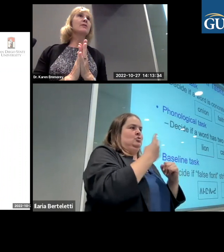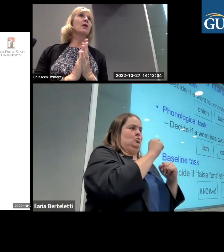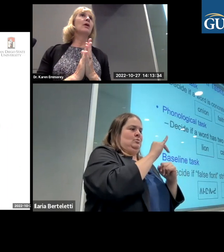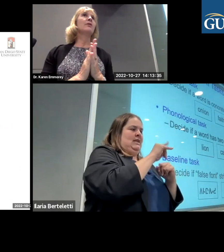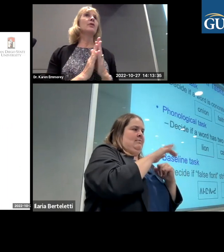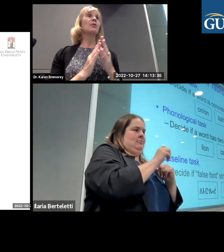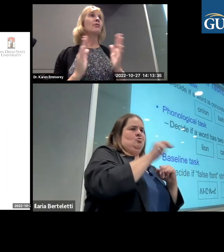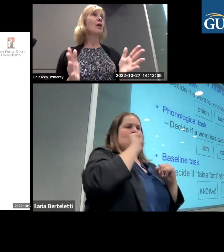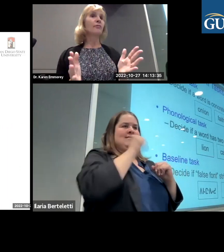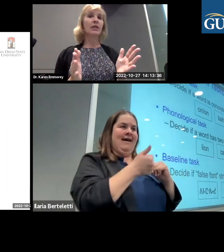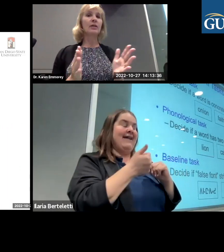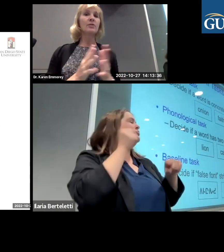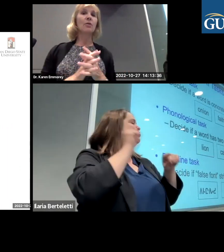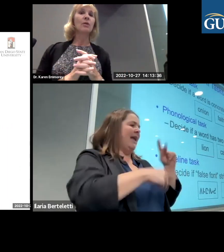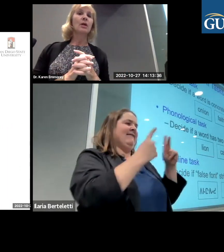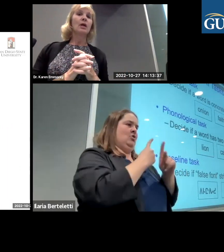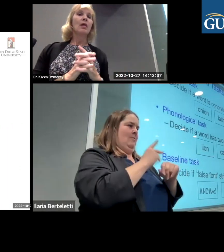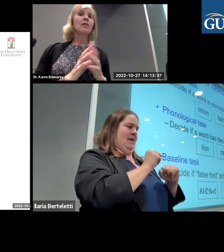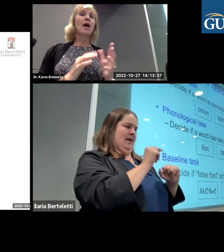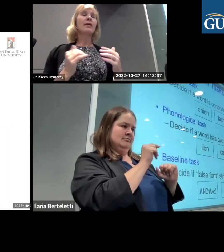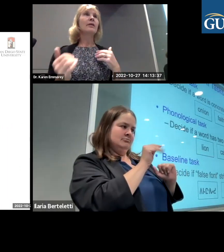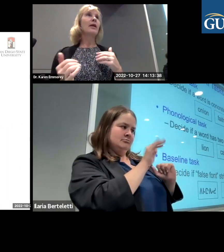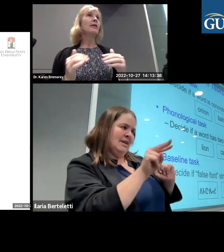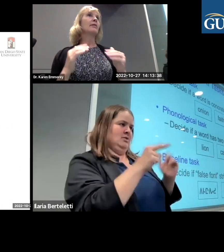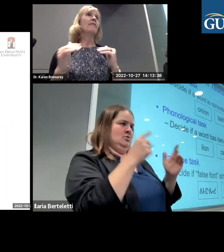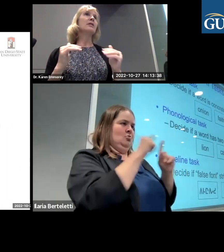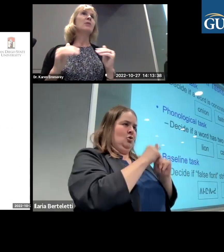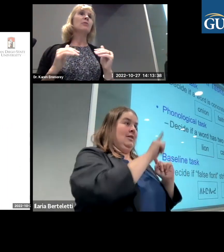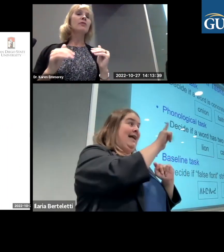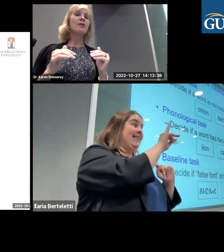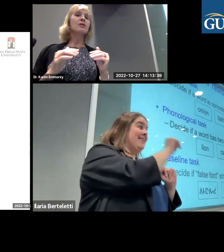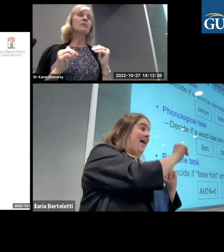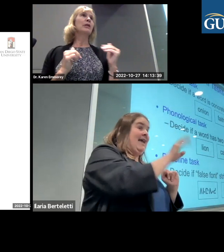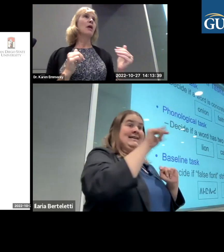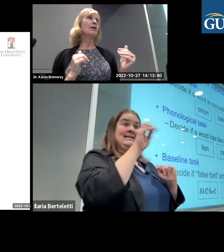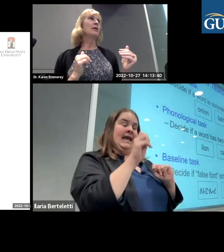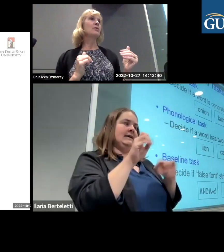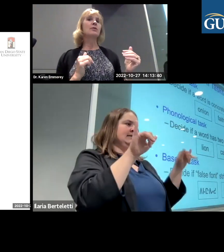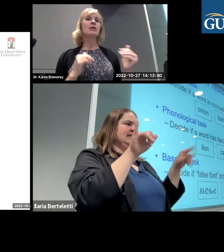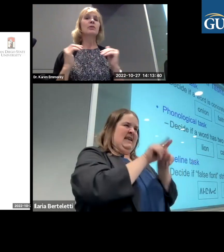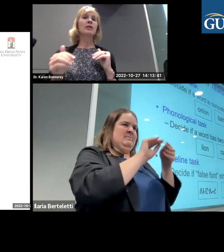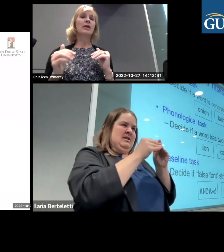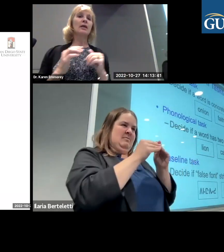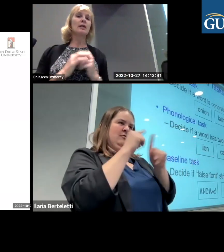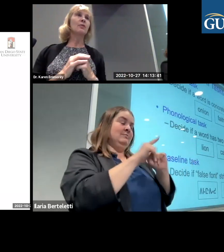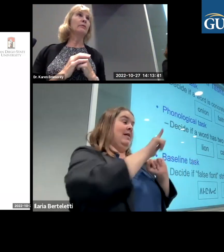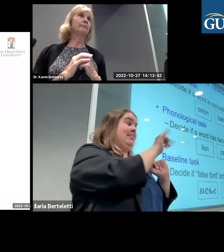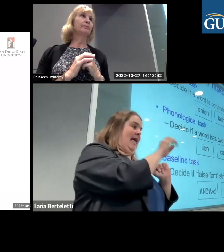and then our baseline task was again seeing word like stimuli. These things called false fonts.